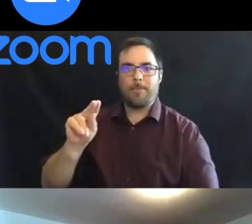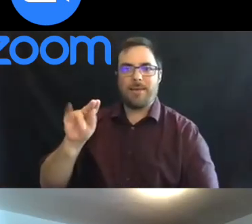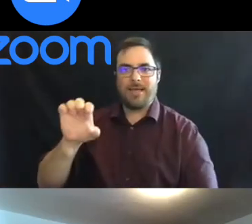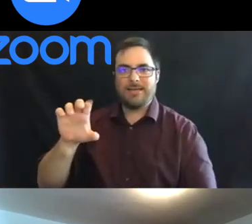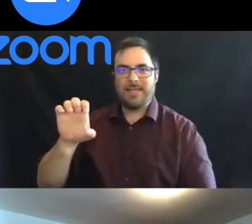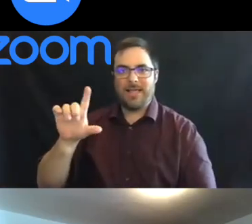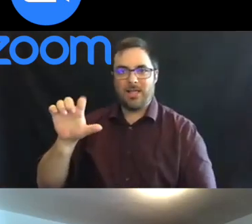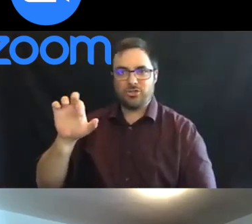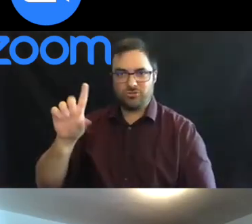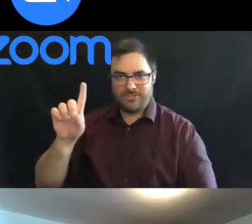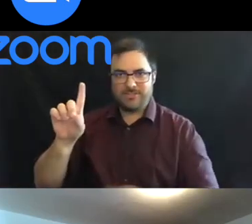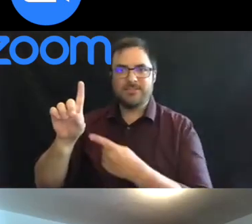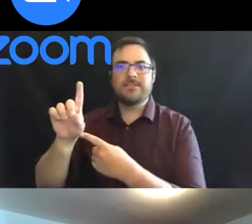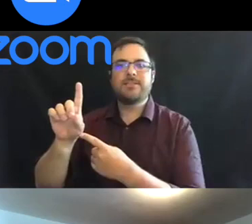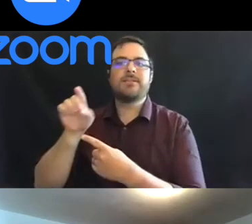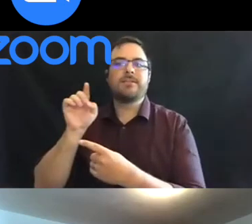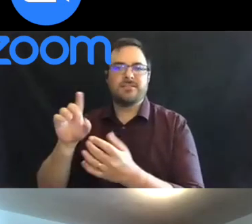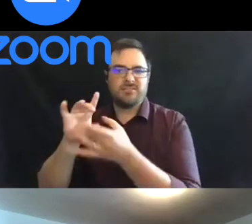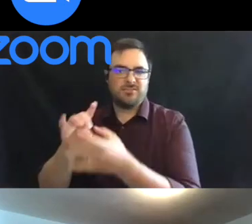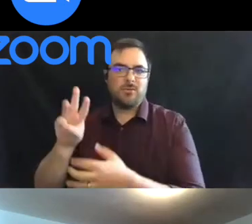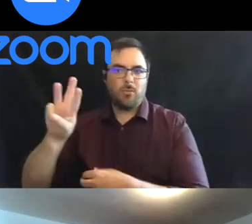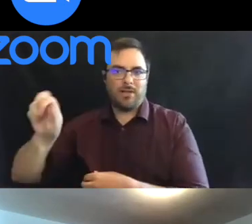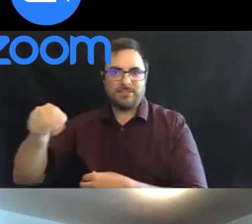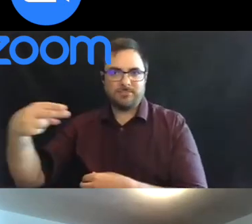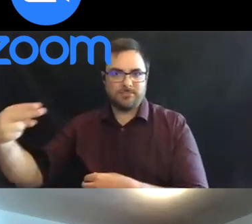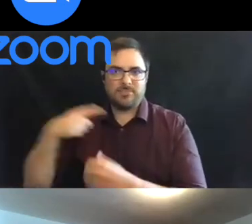And then there's other resources that are listed on that document